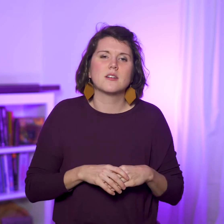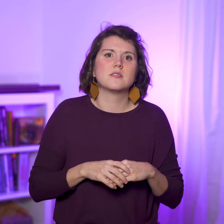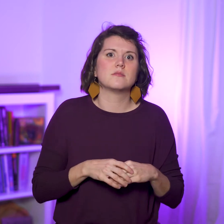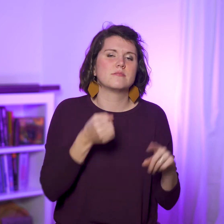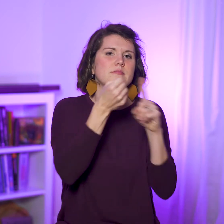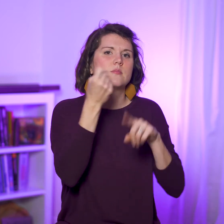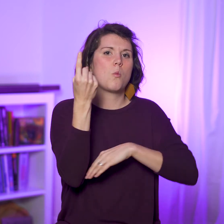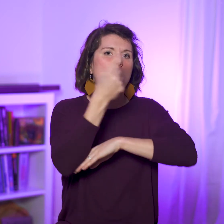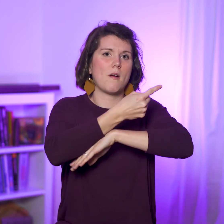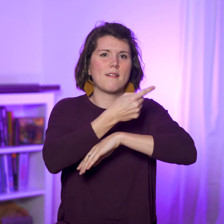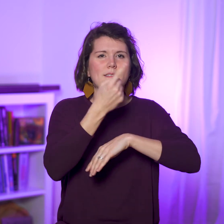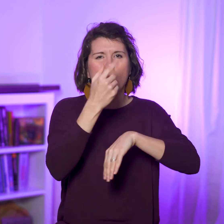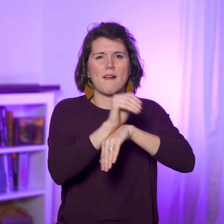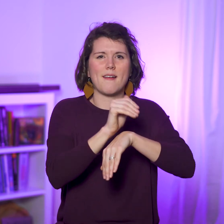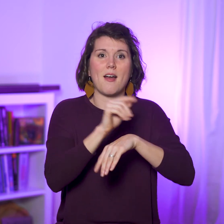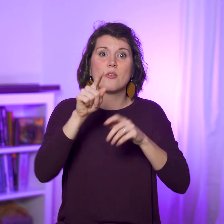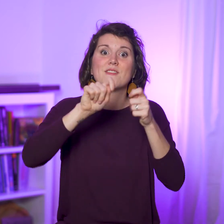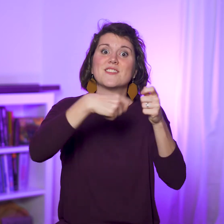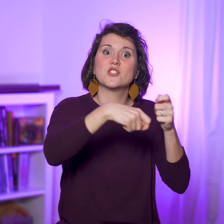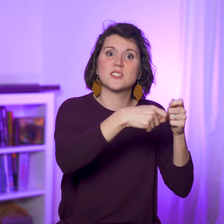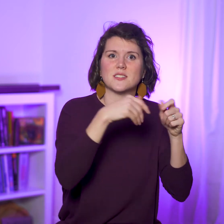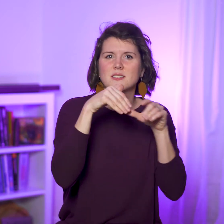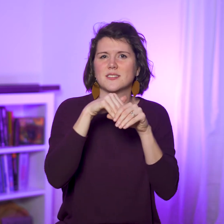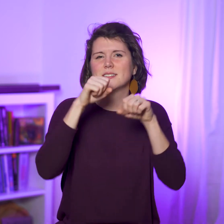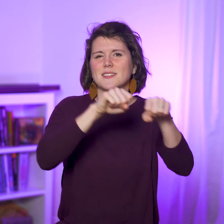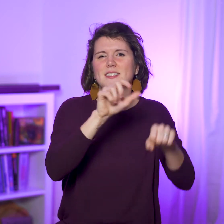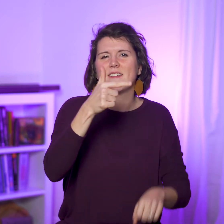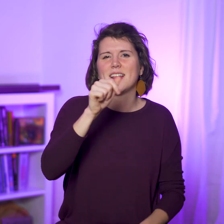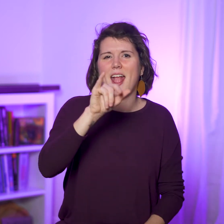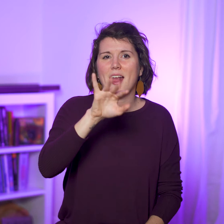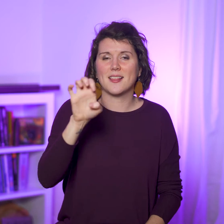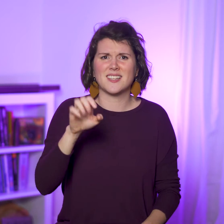One night, they’re fishing in the Sea of Galilee